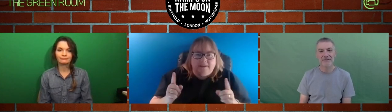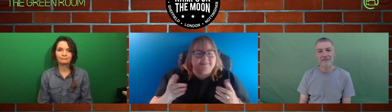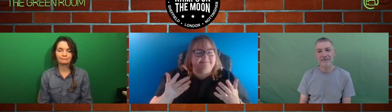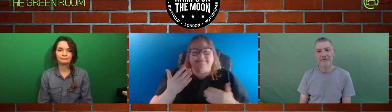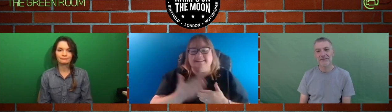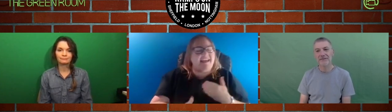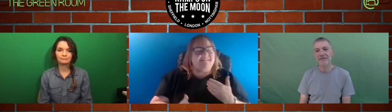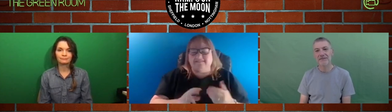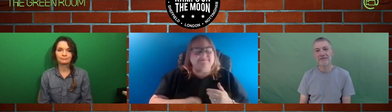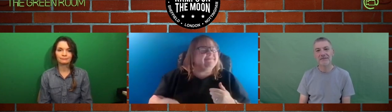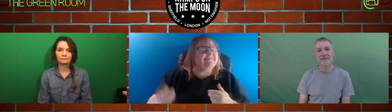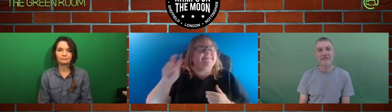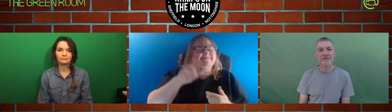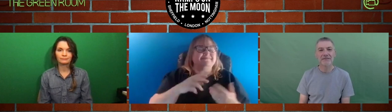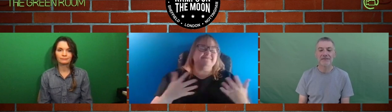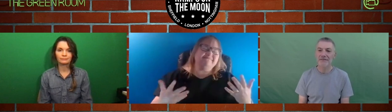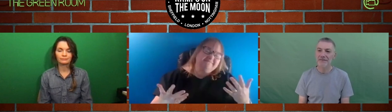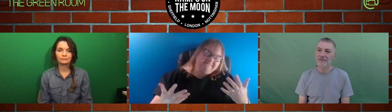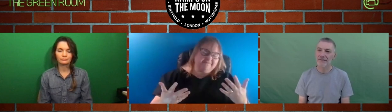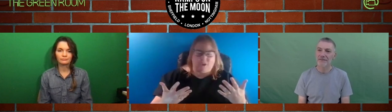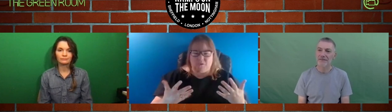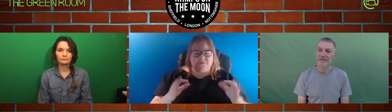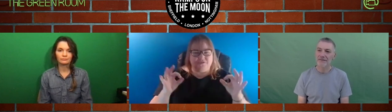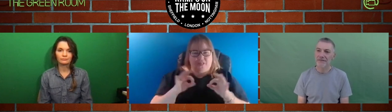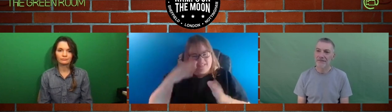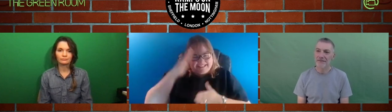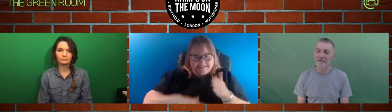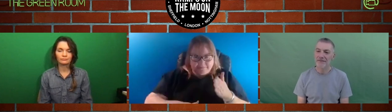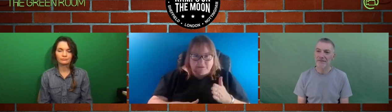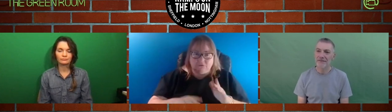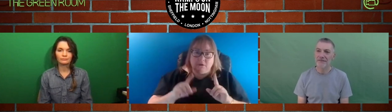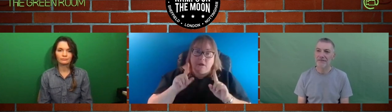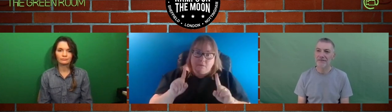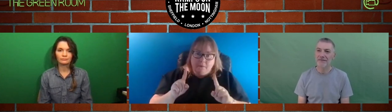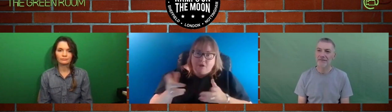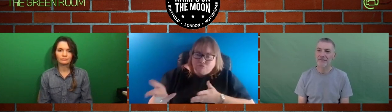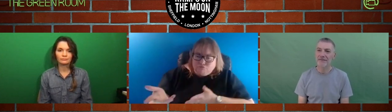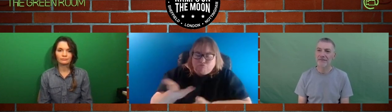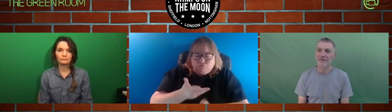interesting thing to think about and I guess that is tips and tricks for